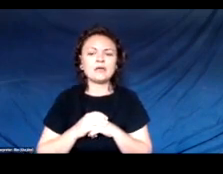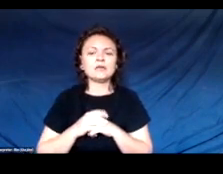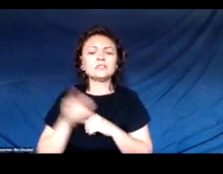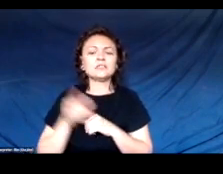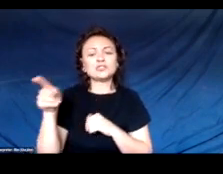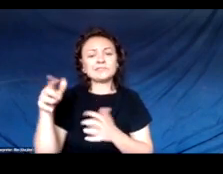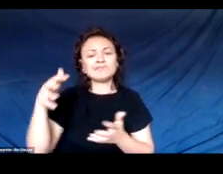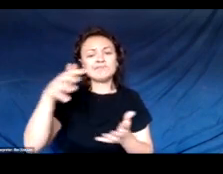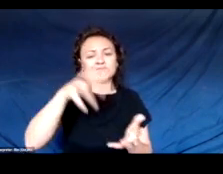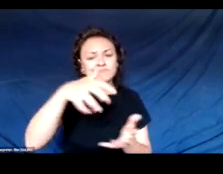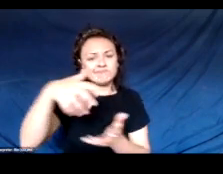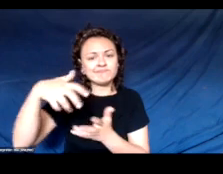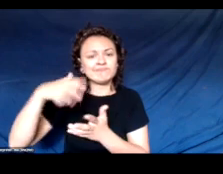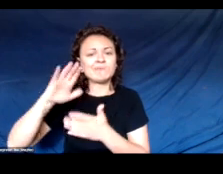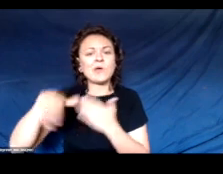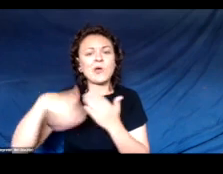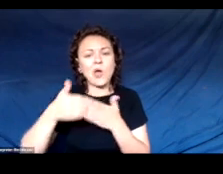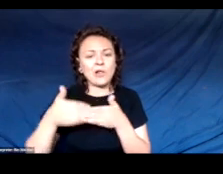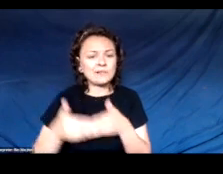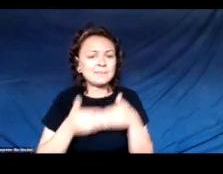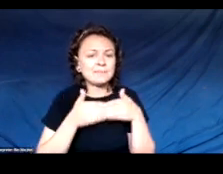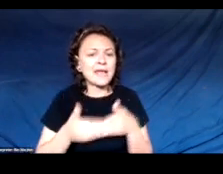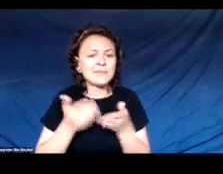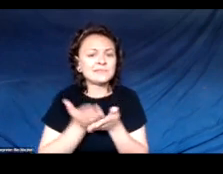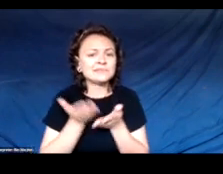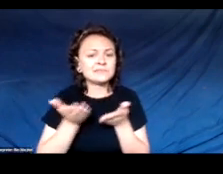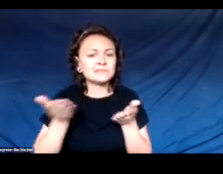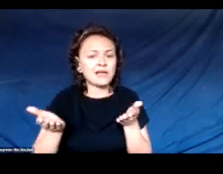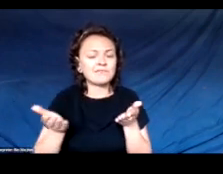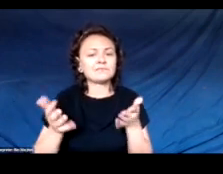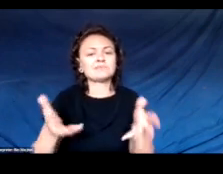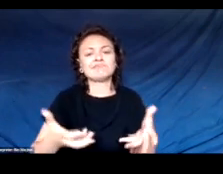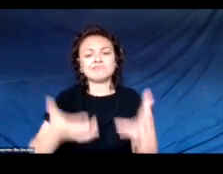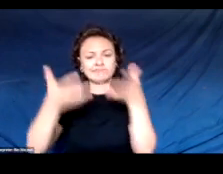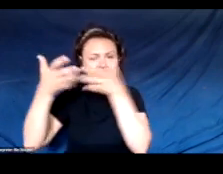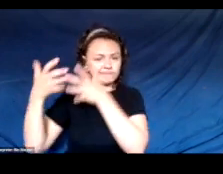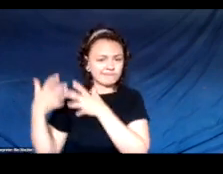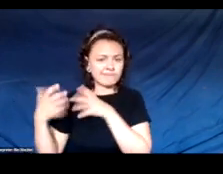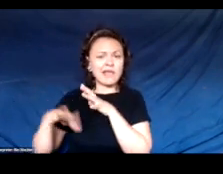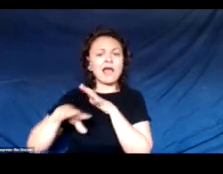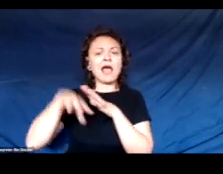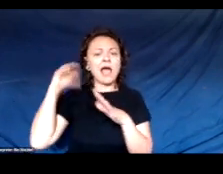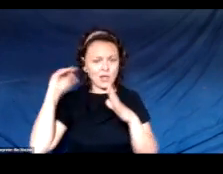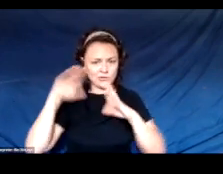that was gathered for him out of the house for us so that when we come